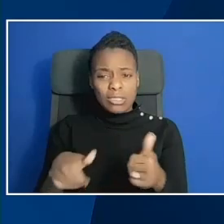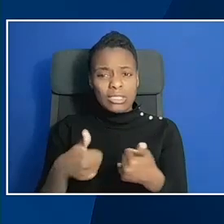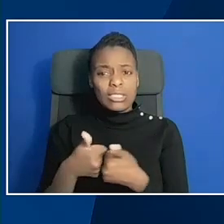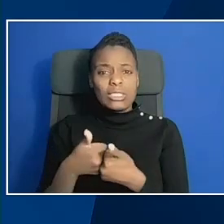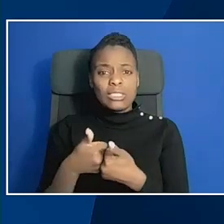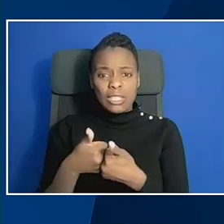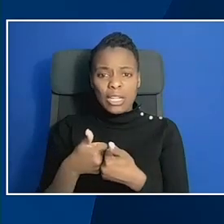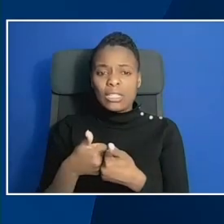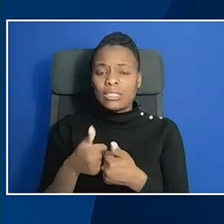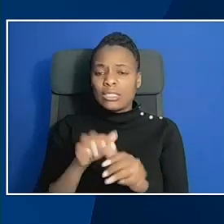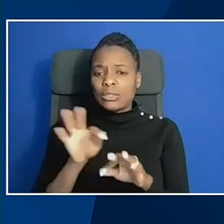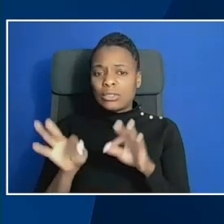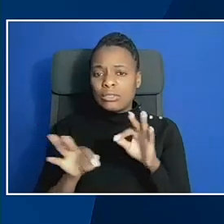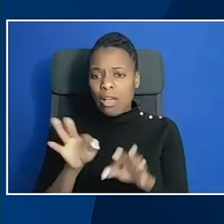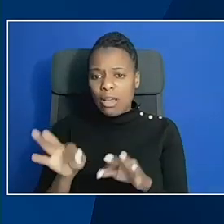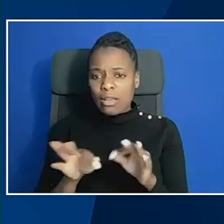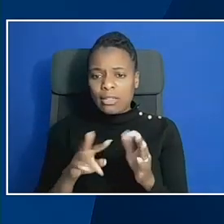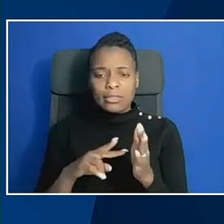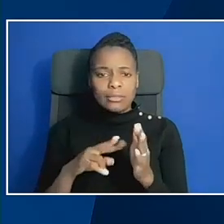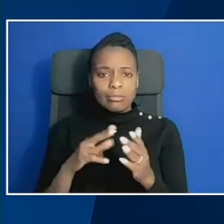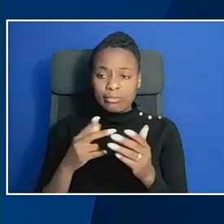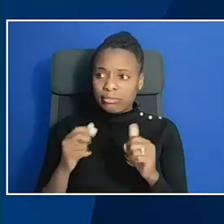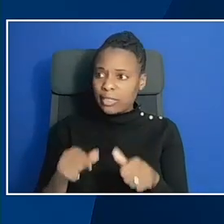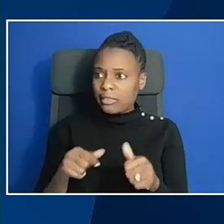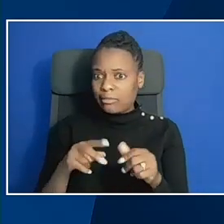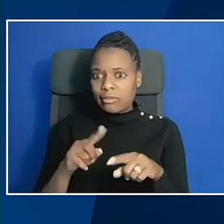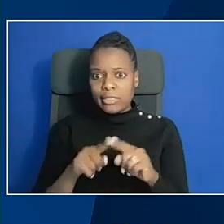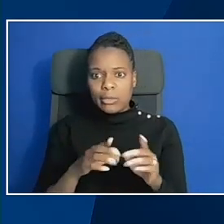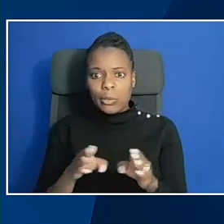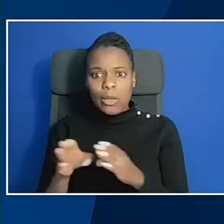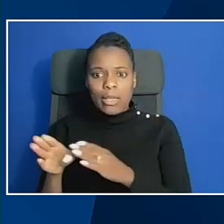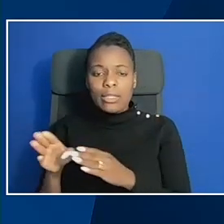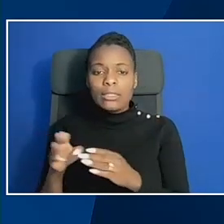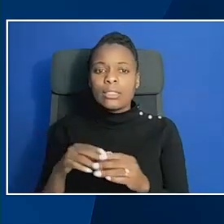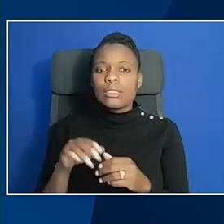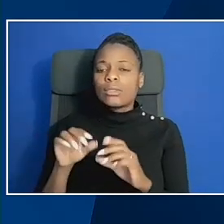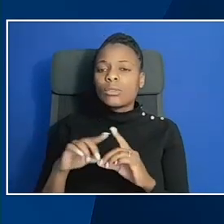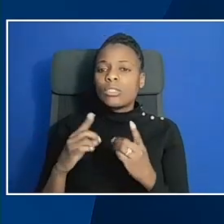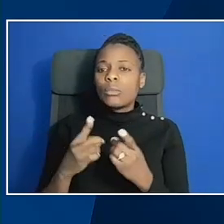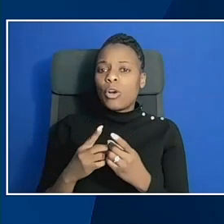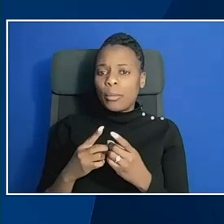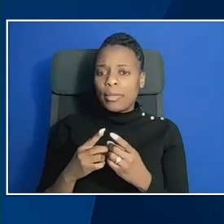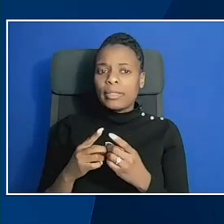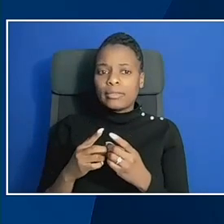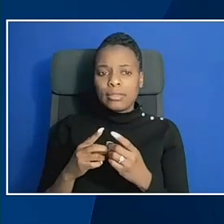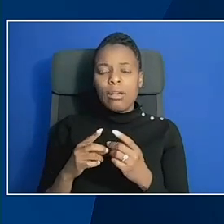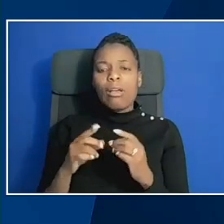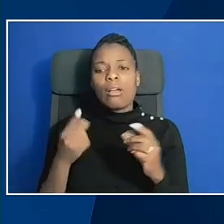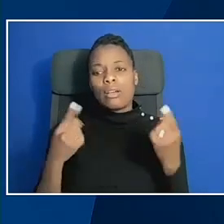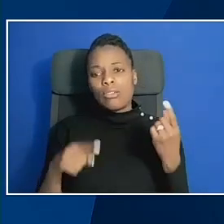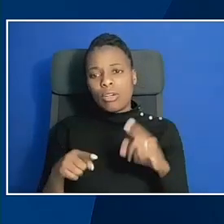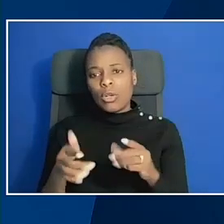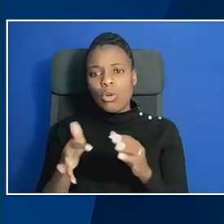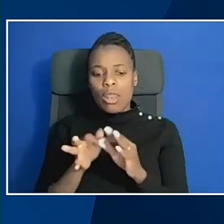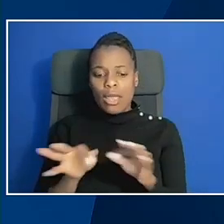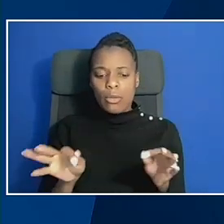many different ways. So the Department ultimately landed on language that essentially said that, the